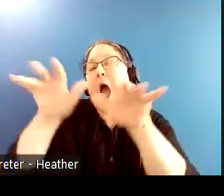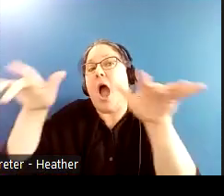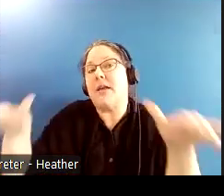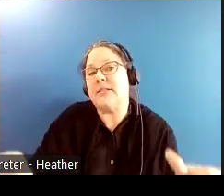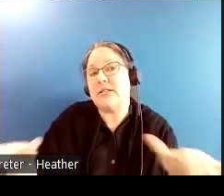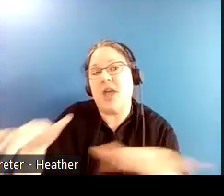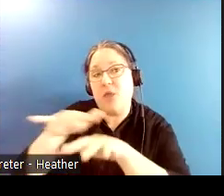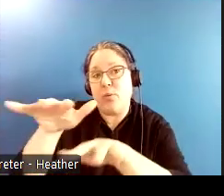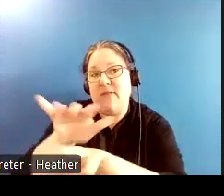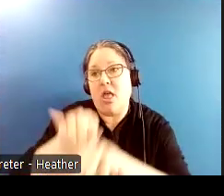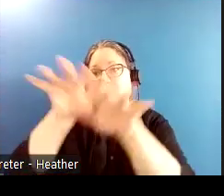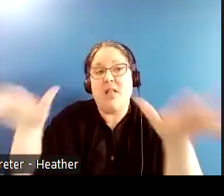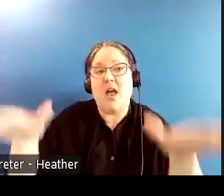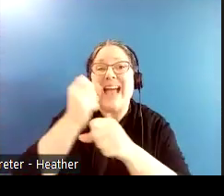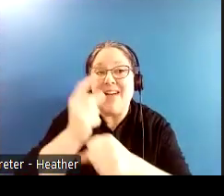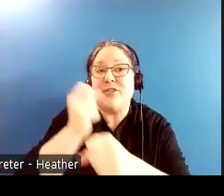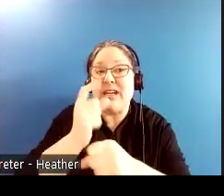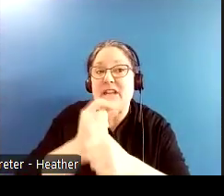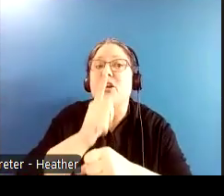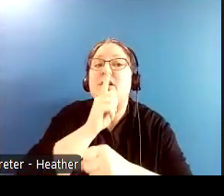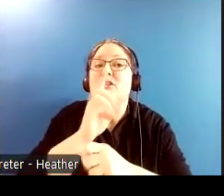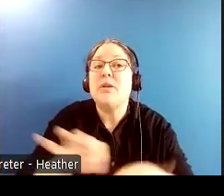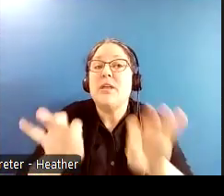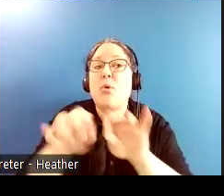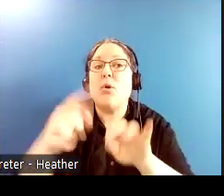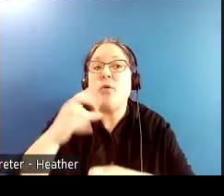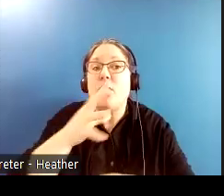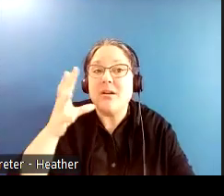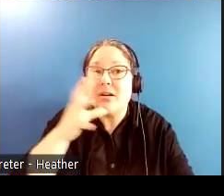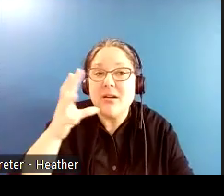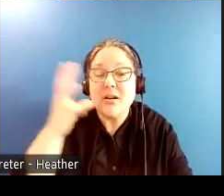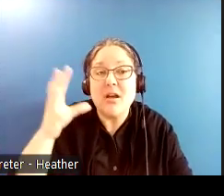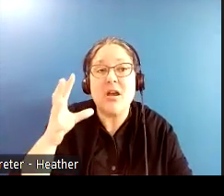for the ecosystem and especially agriculture because when the Nile floods, it brings in uh a